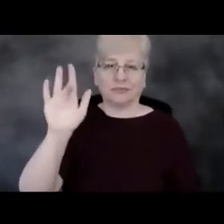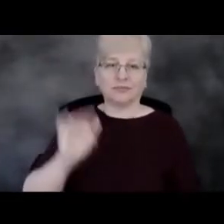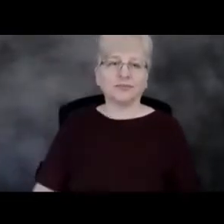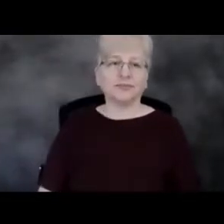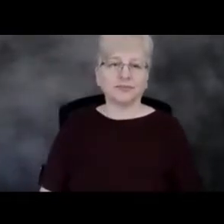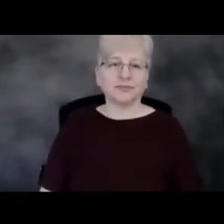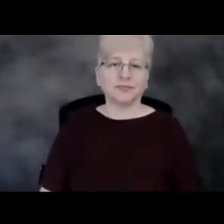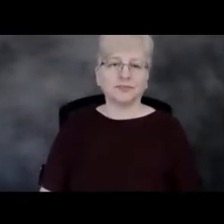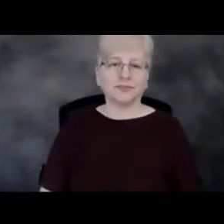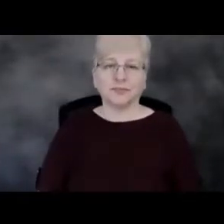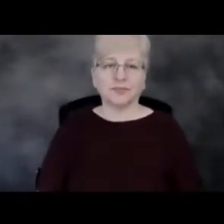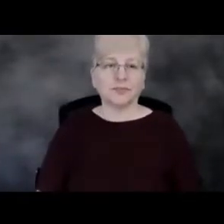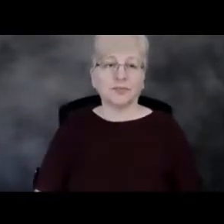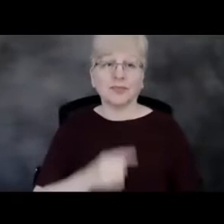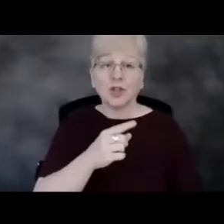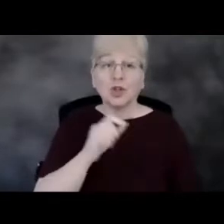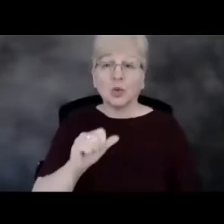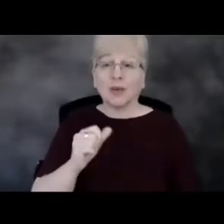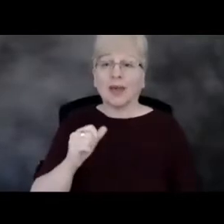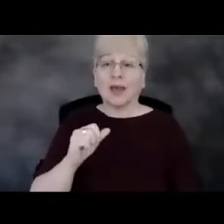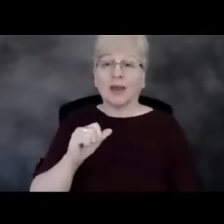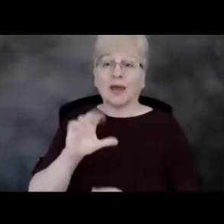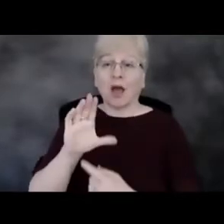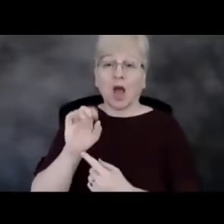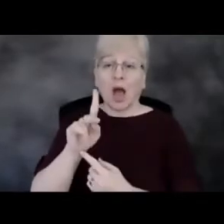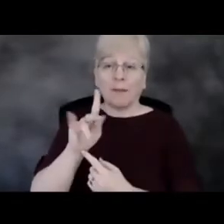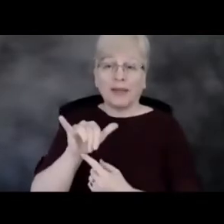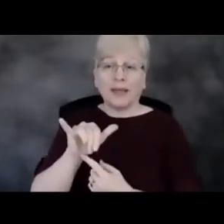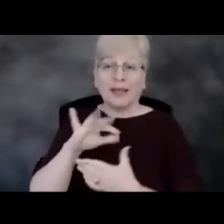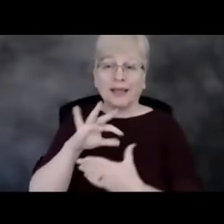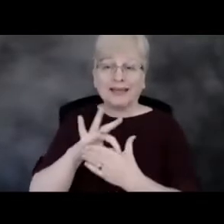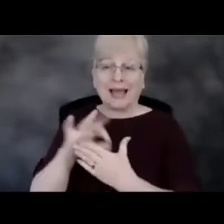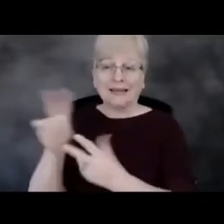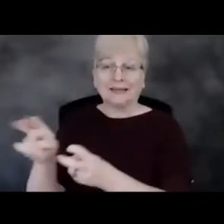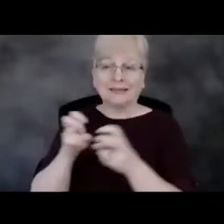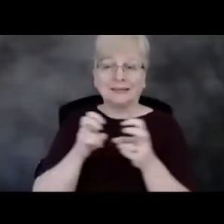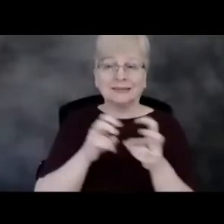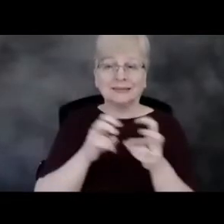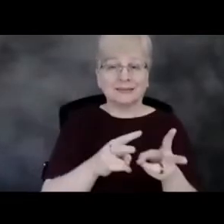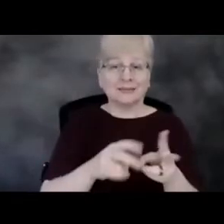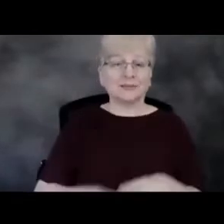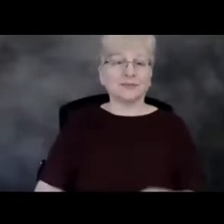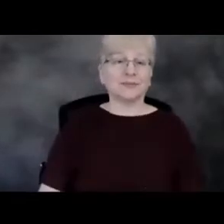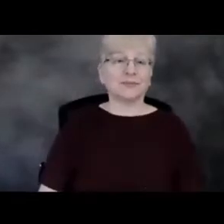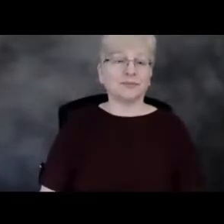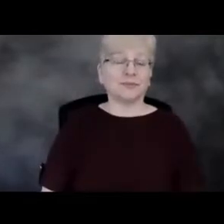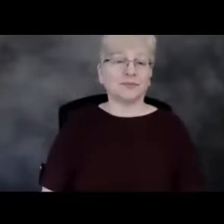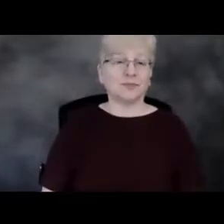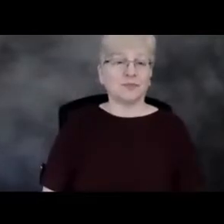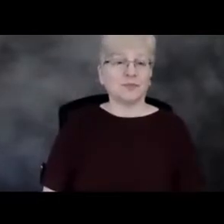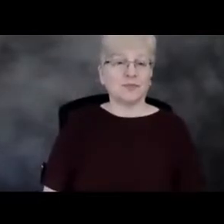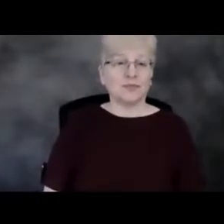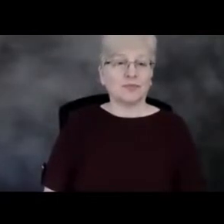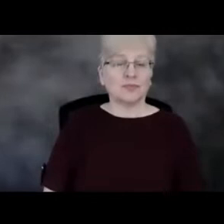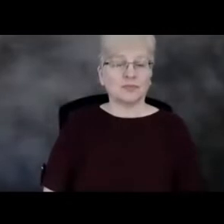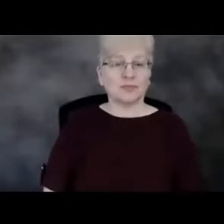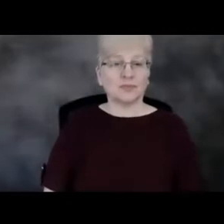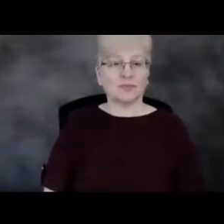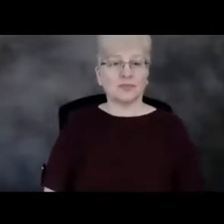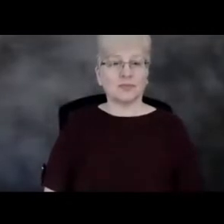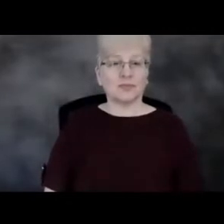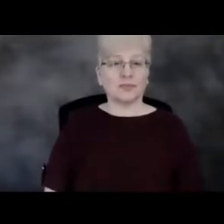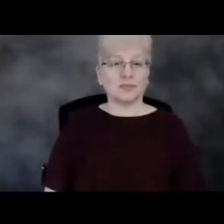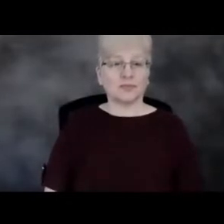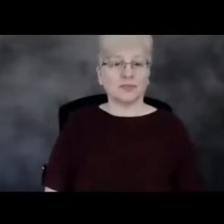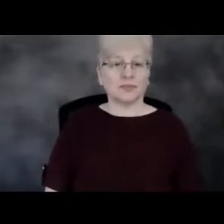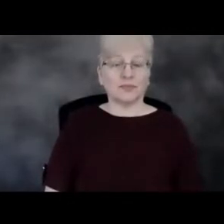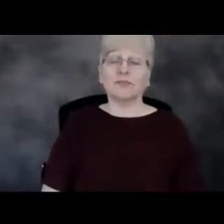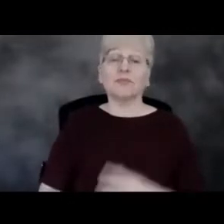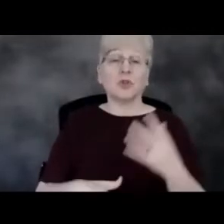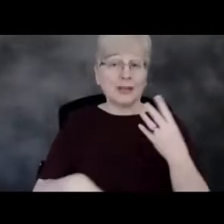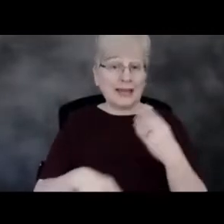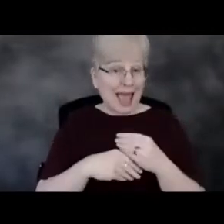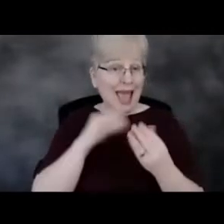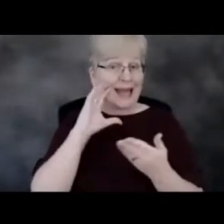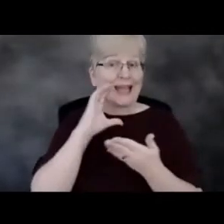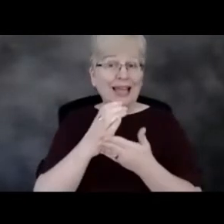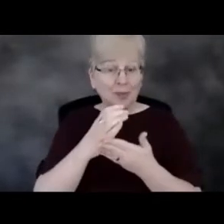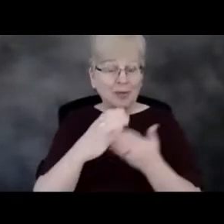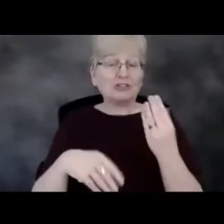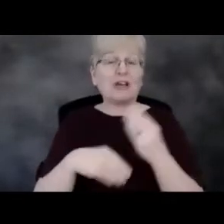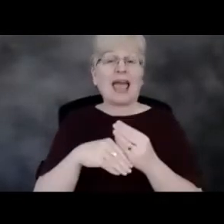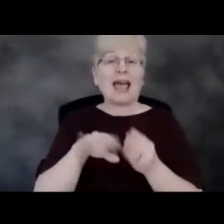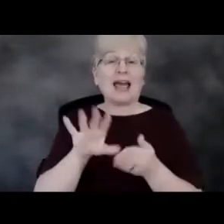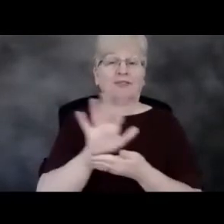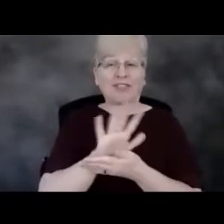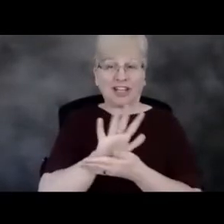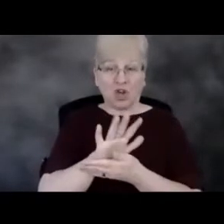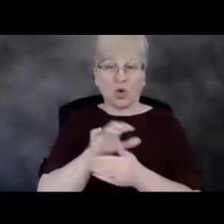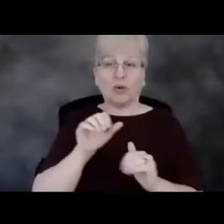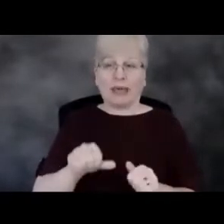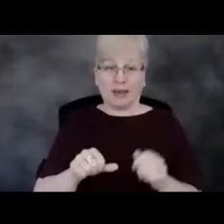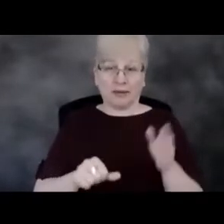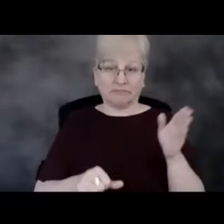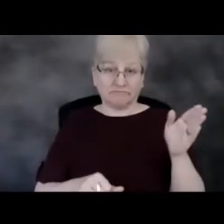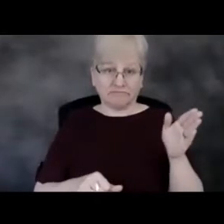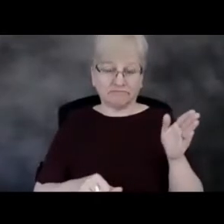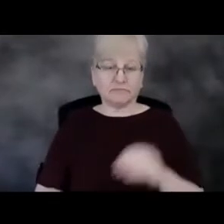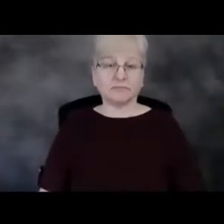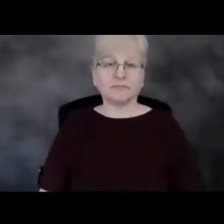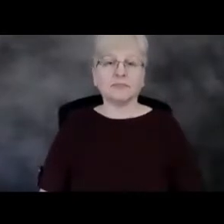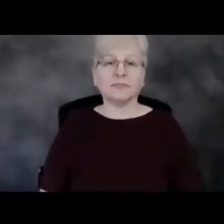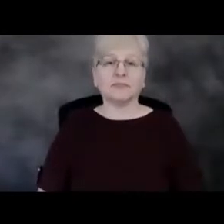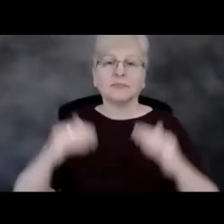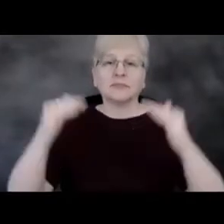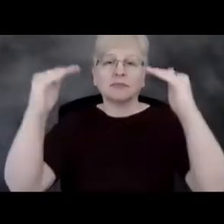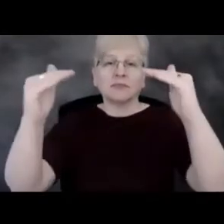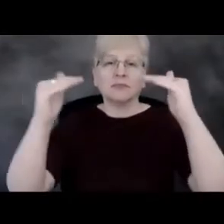16:58:43 -- and videos to make that come alive. Here is your abstract. It is going to be preloaded,